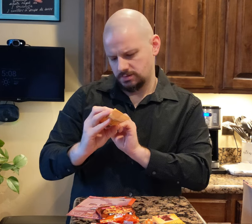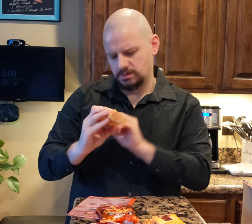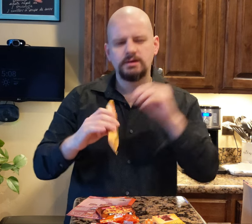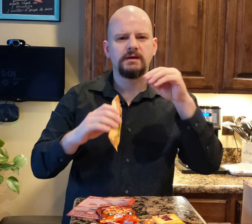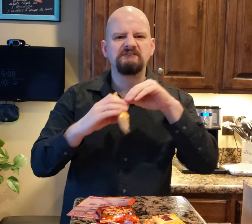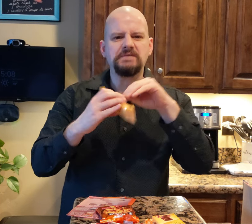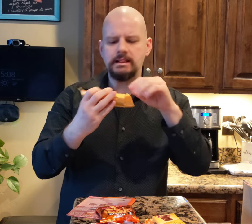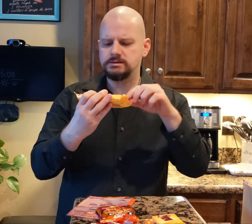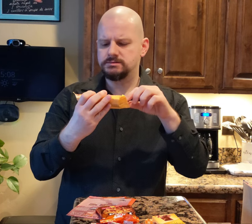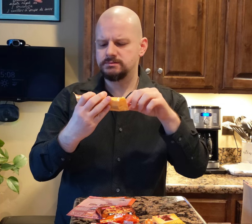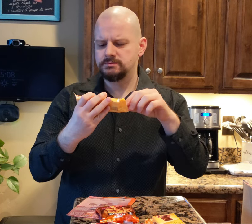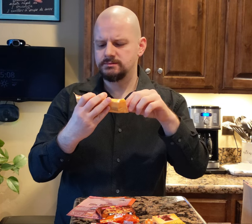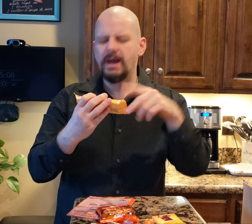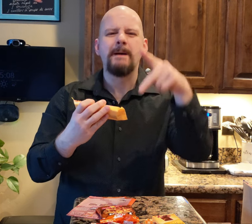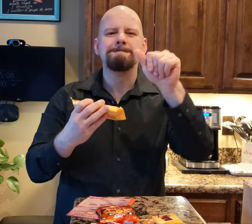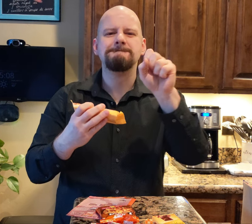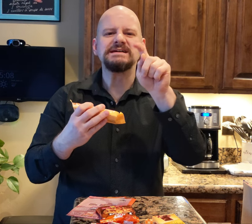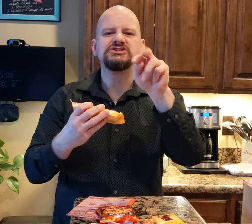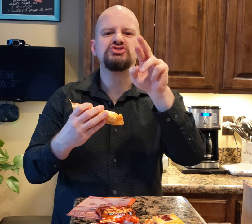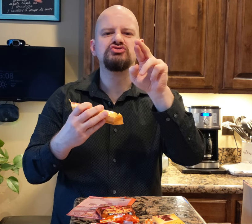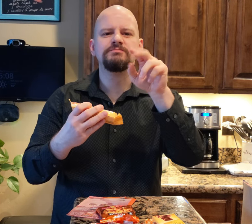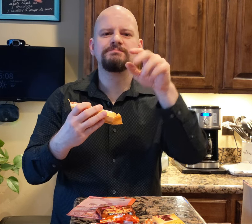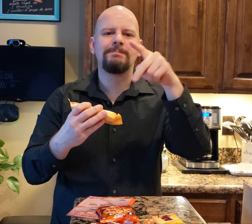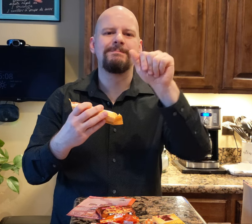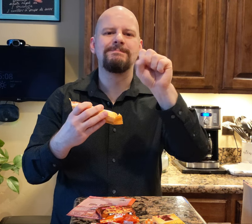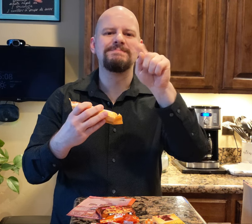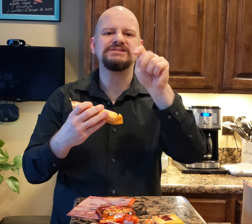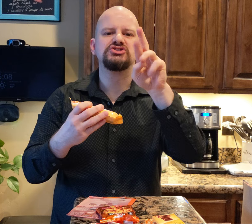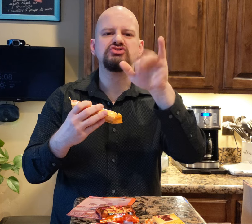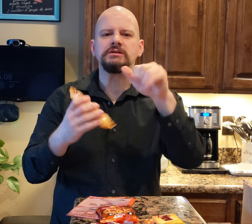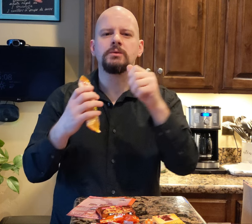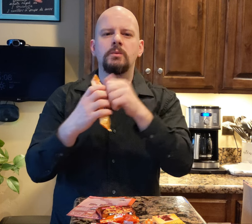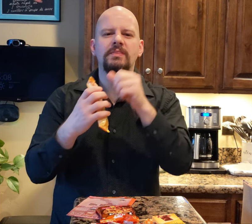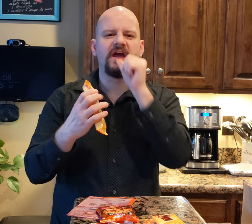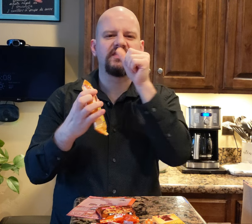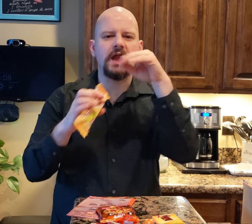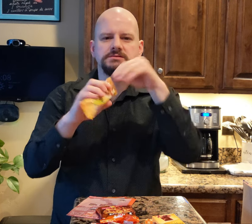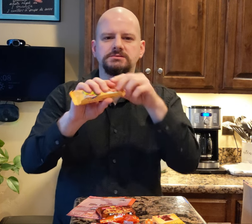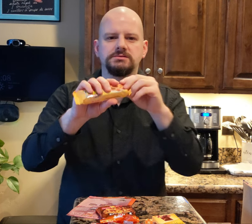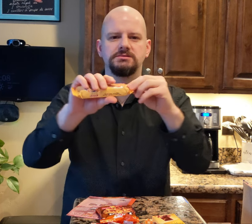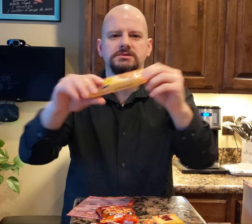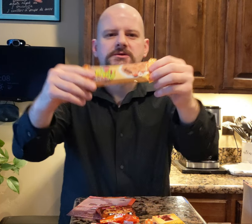It's a filling. It's a pastry with nut inside.